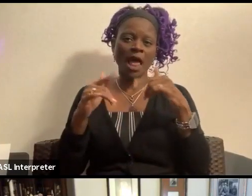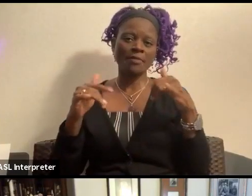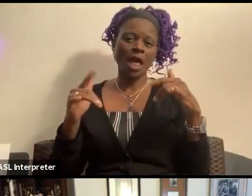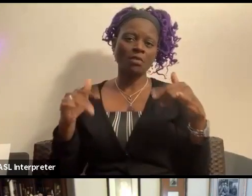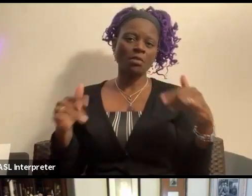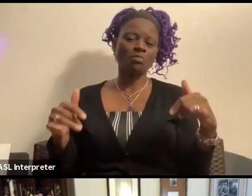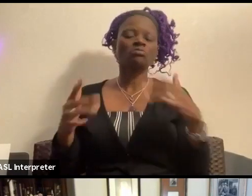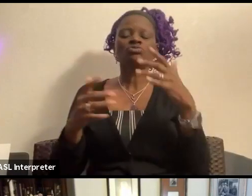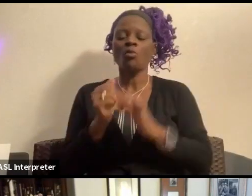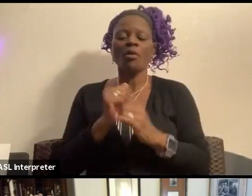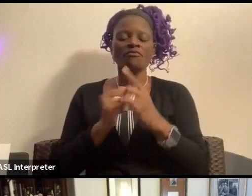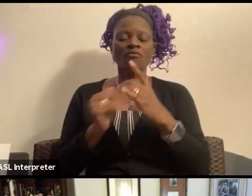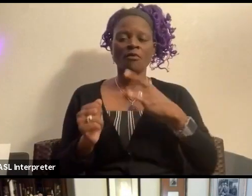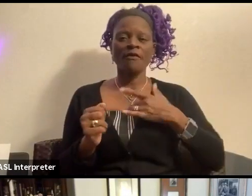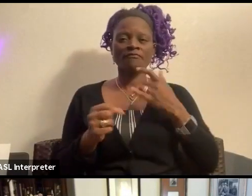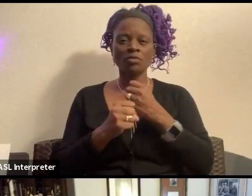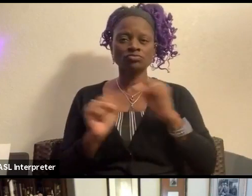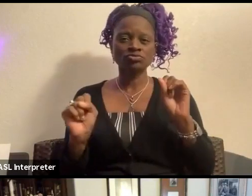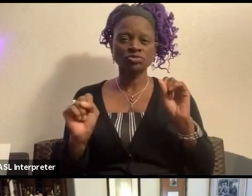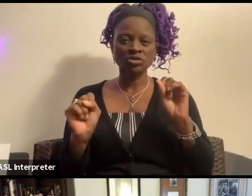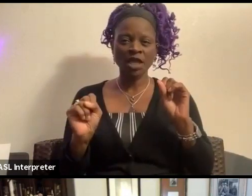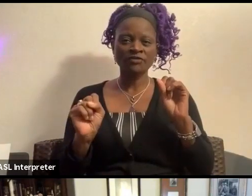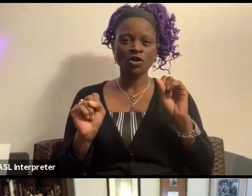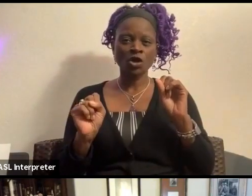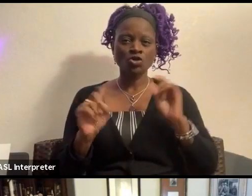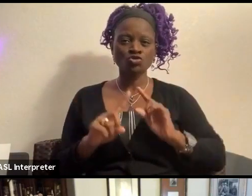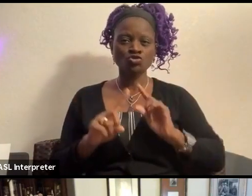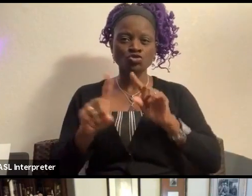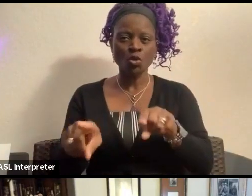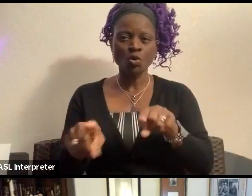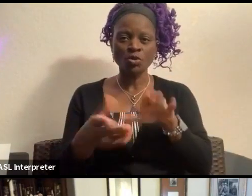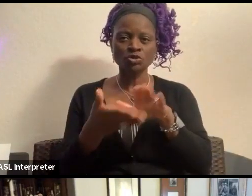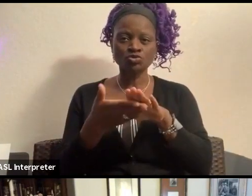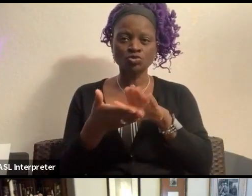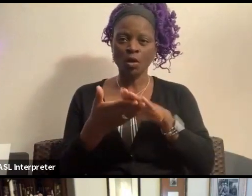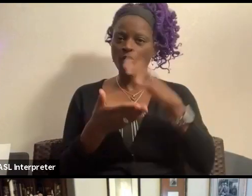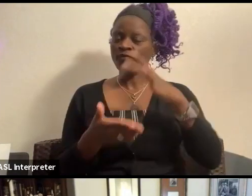Going back to school, I think is a is a critical component to our reopening process.